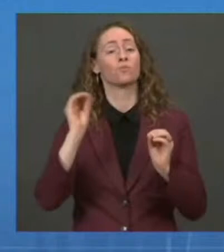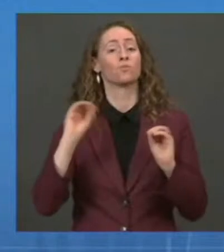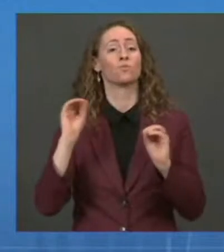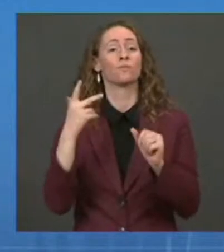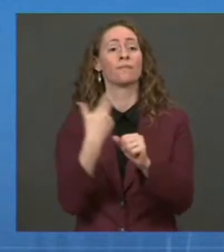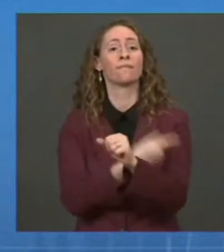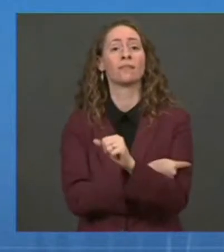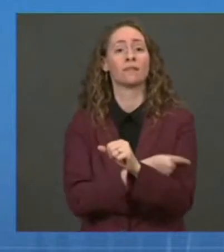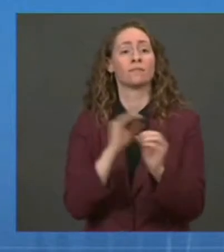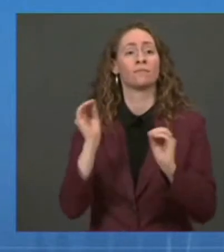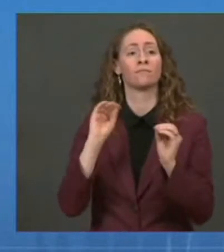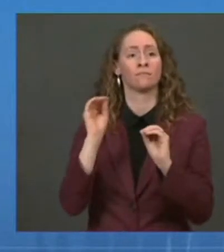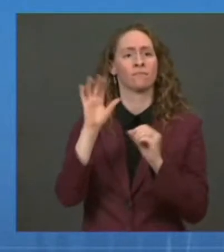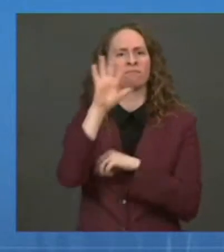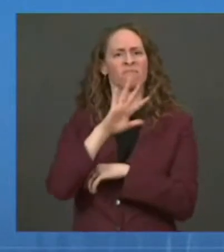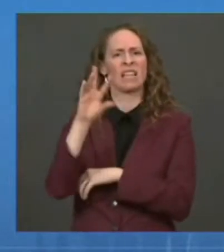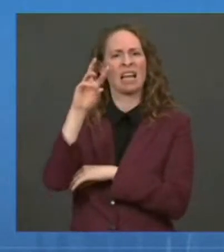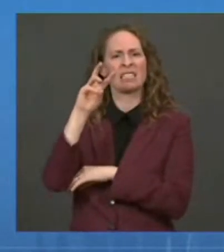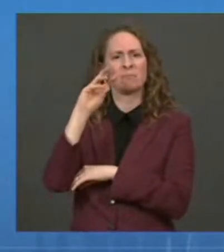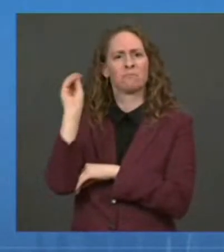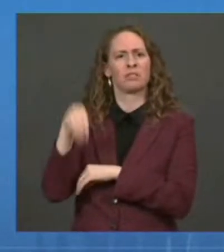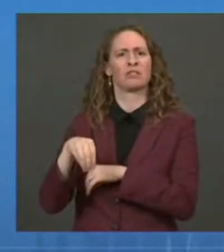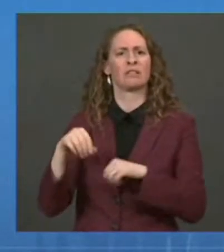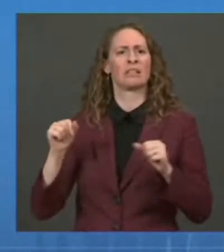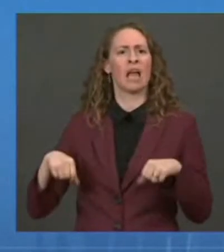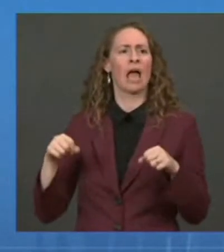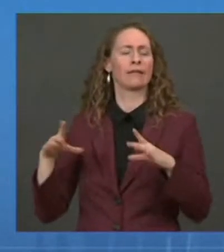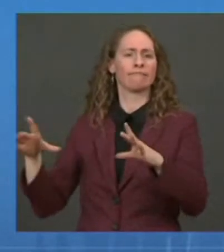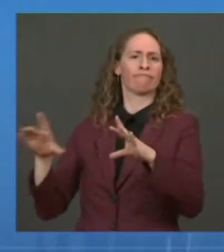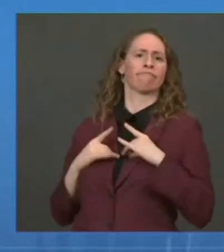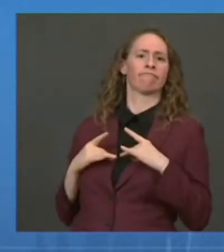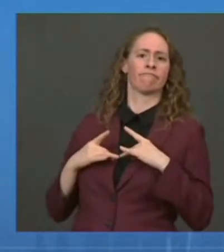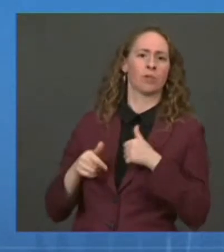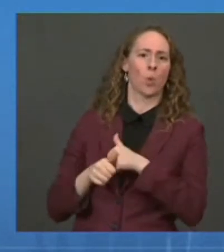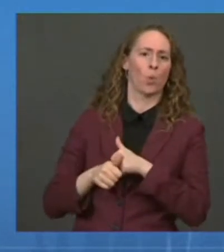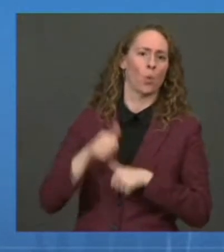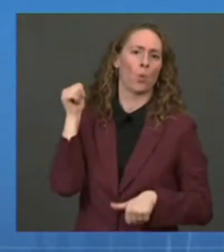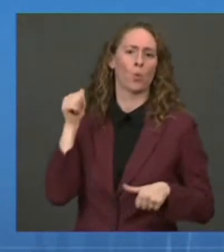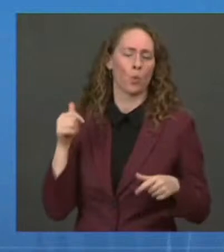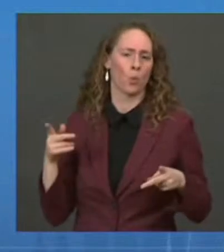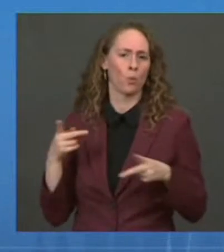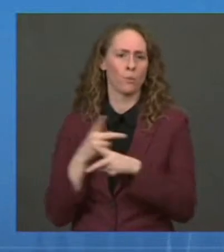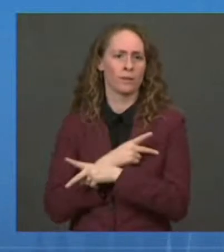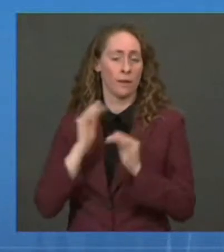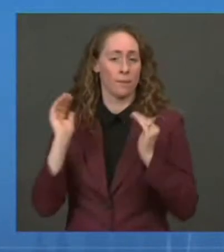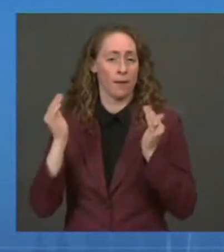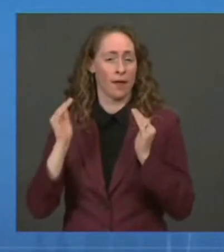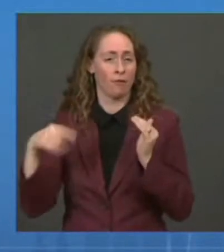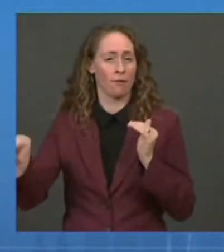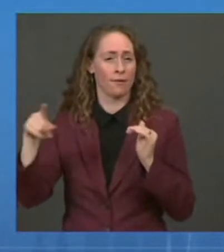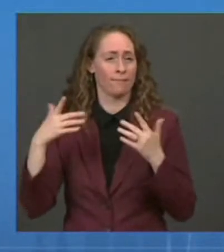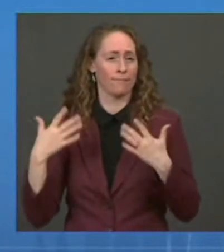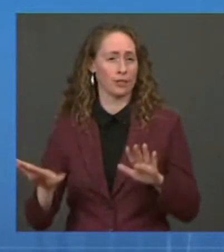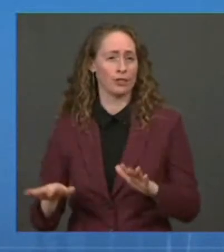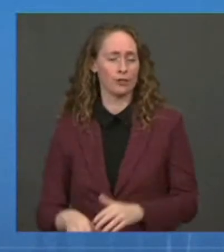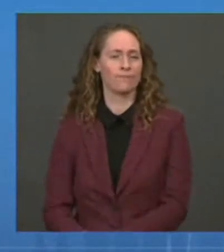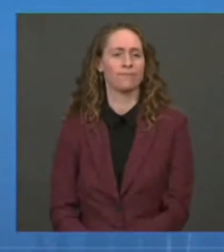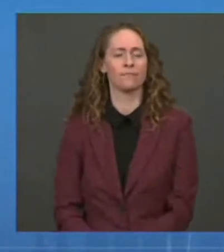UNITED STATES HAVE ALMOST A 6% INCREASED RISK OF GETTING